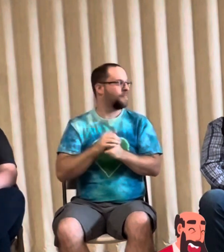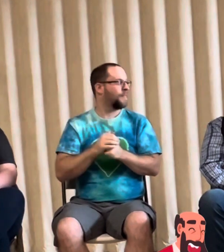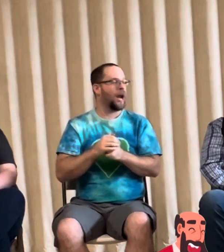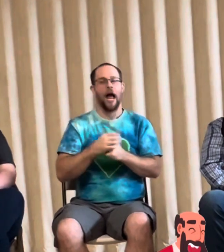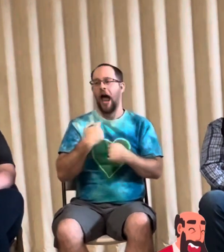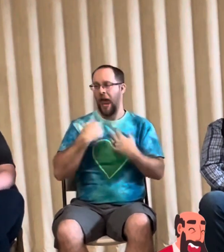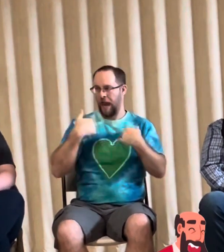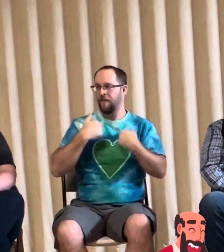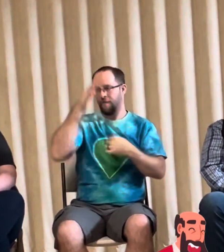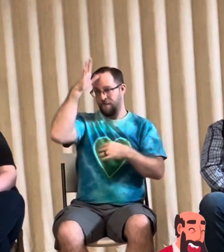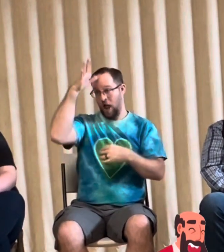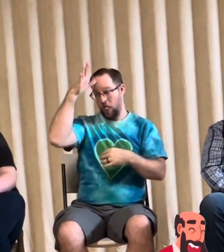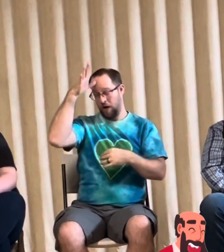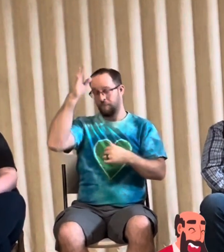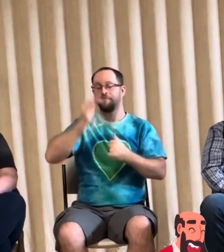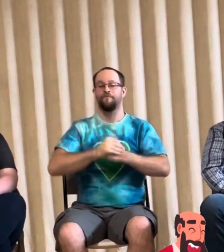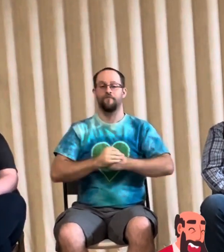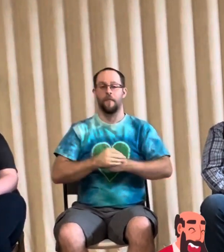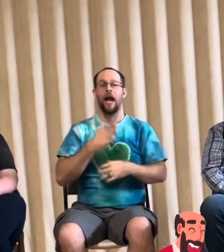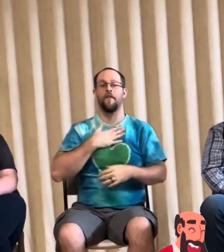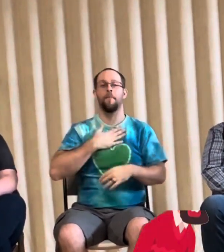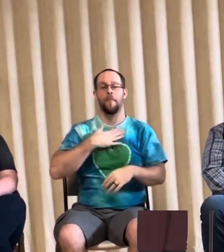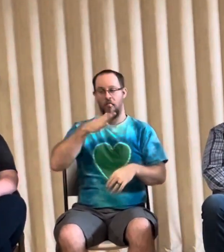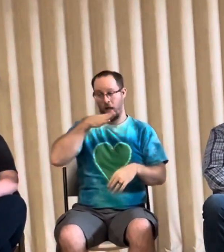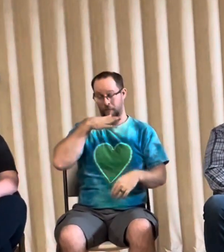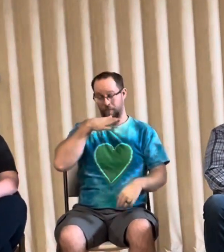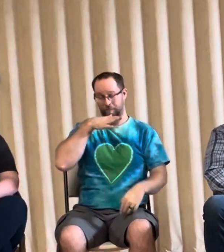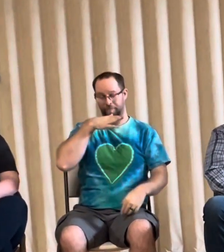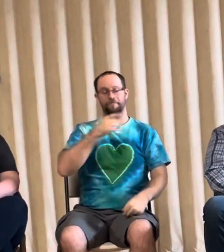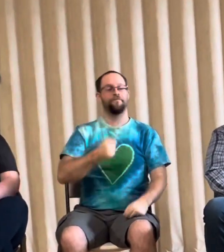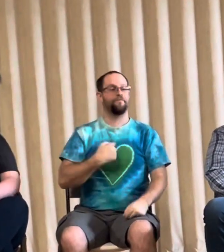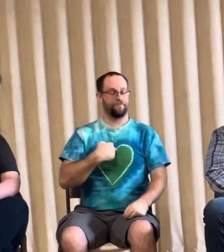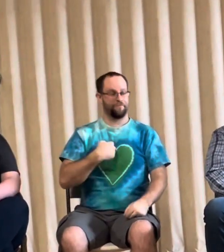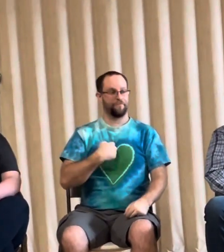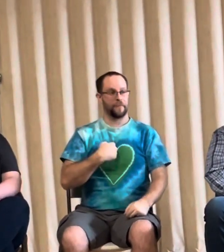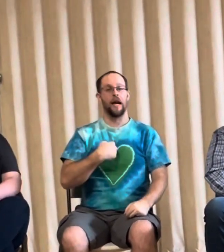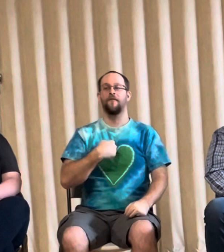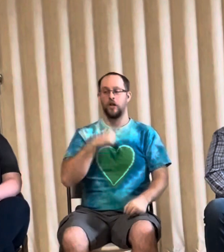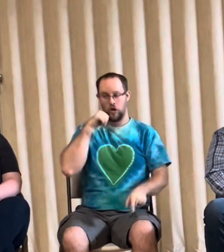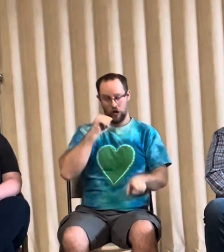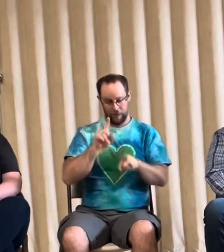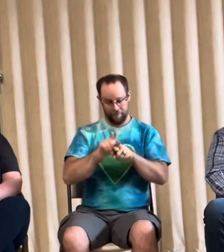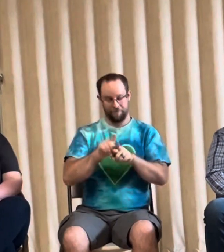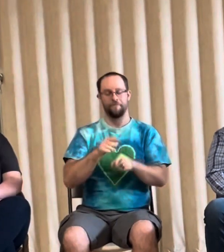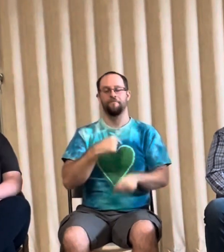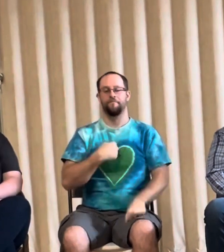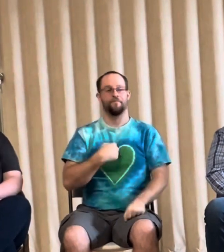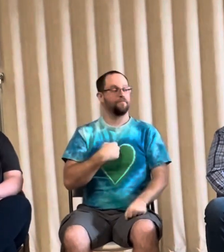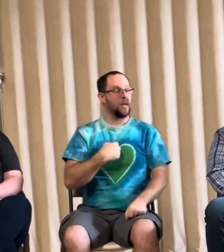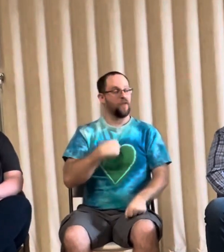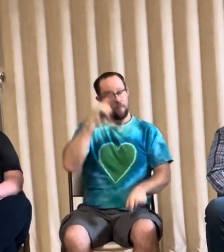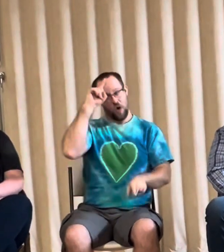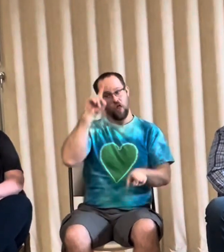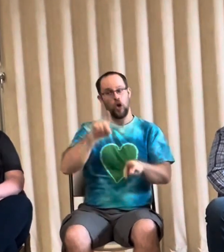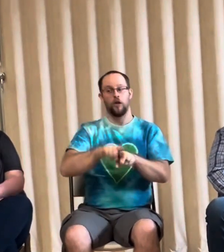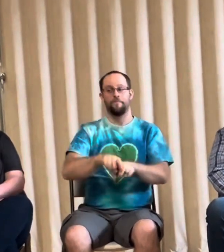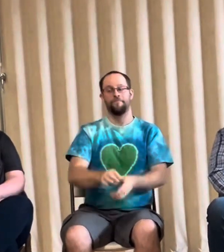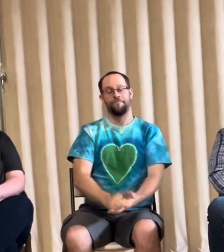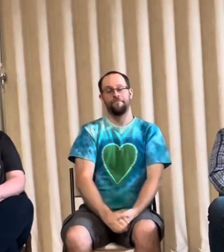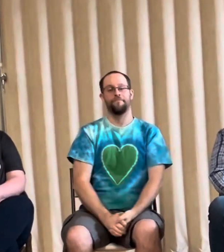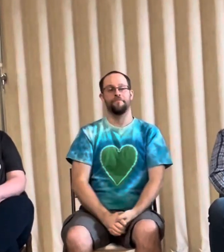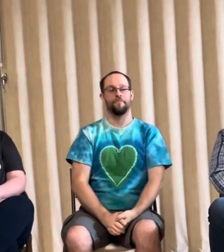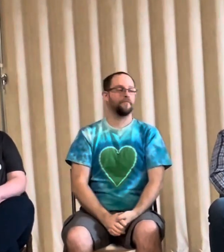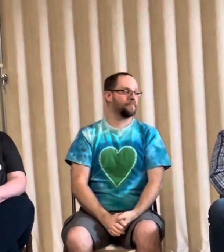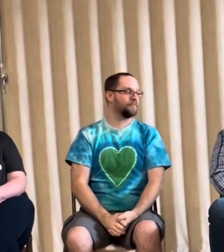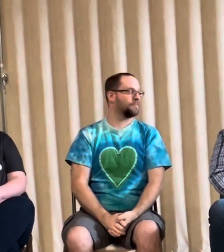I have a father, I have a mother, I have a sister, I have a brother.